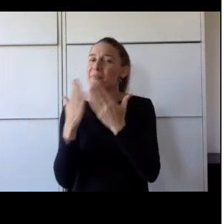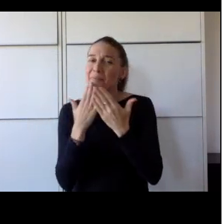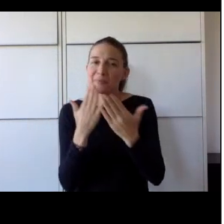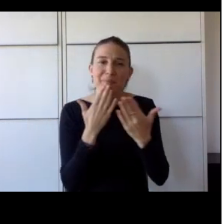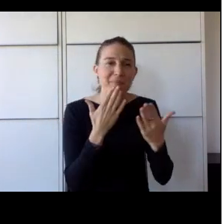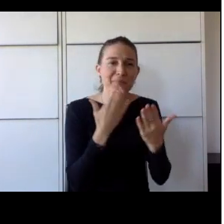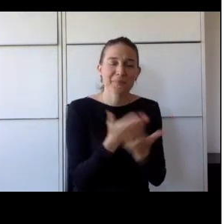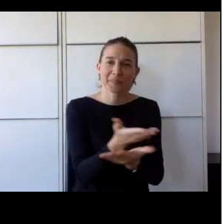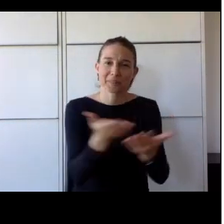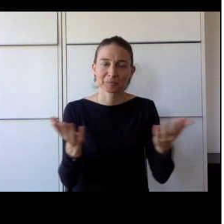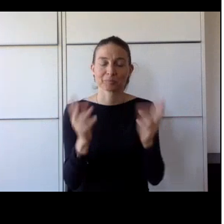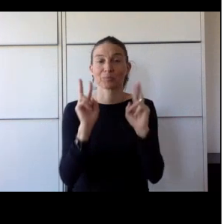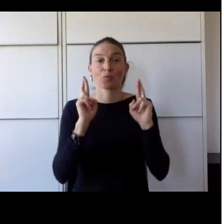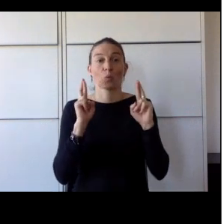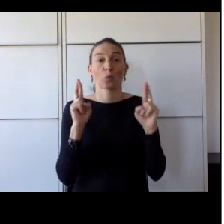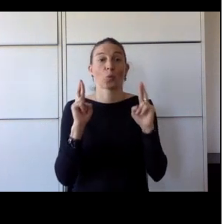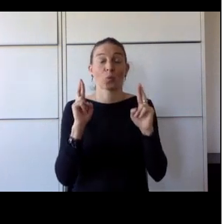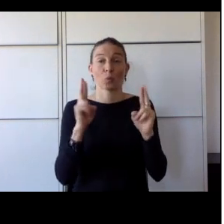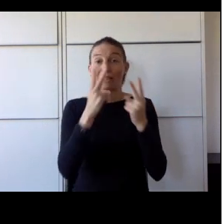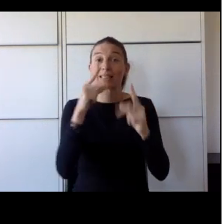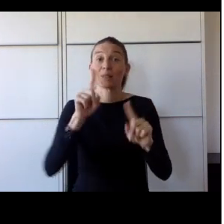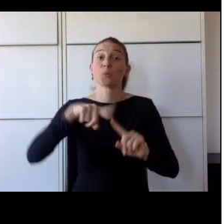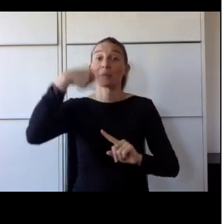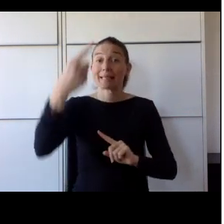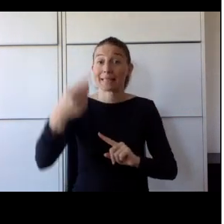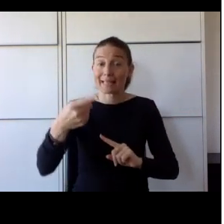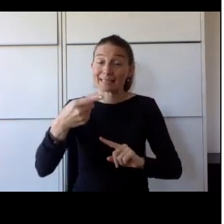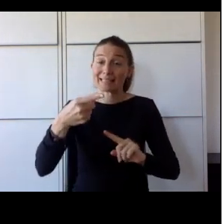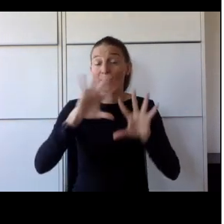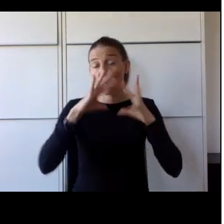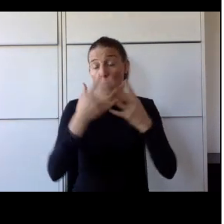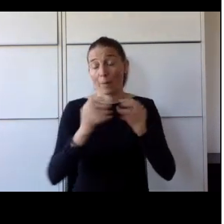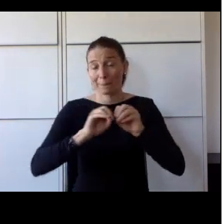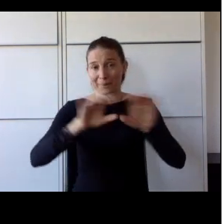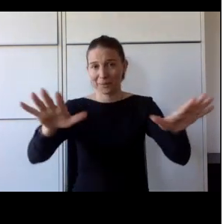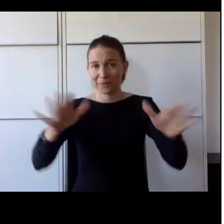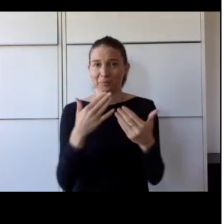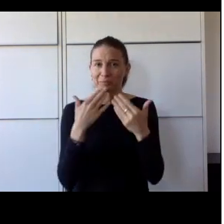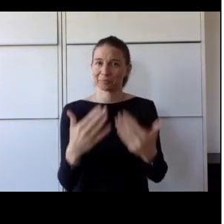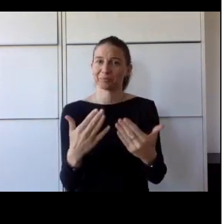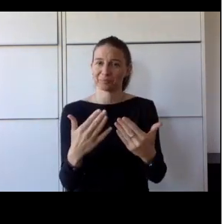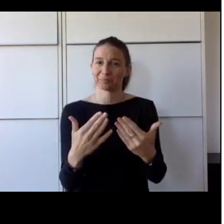and we hope to see you again next time in one of our webinars. Have a nice day.